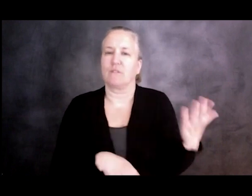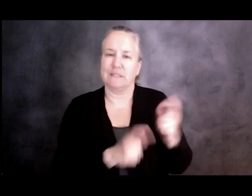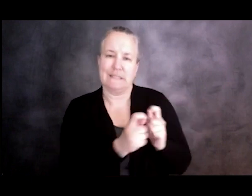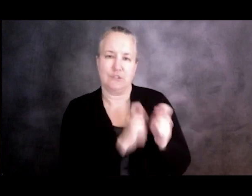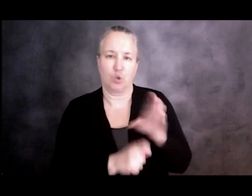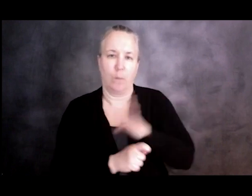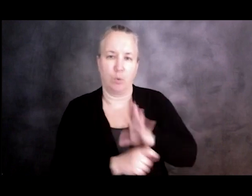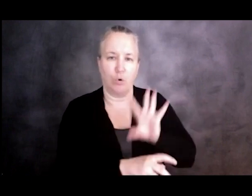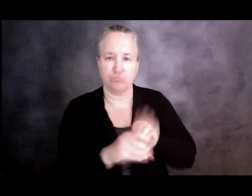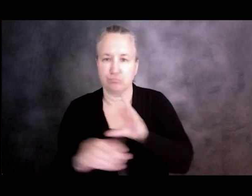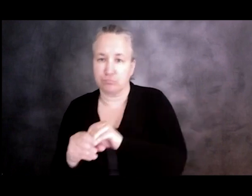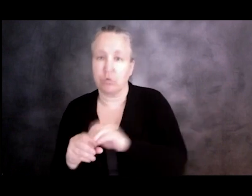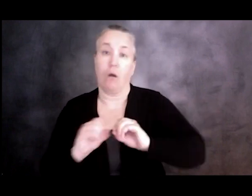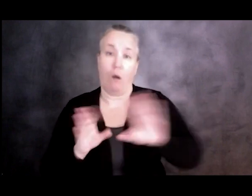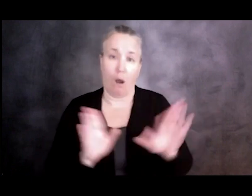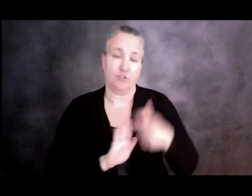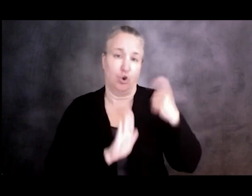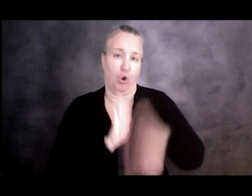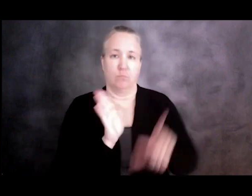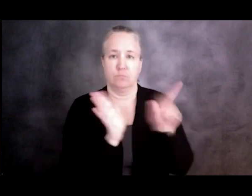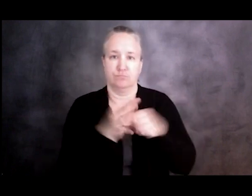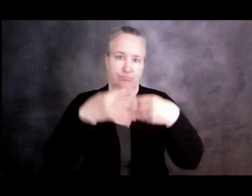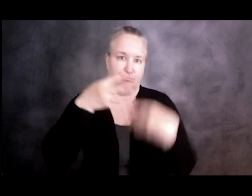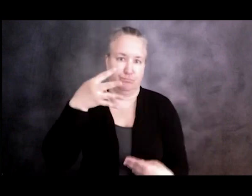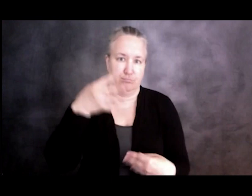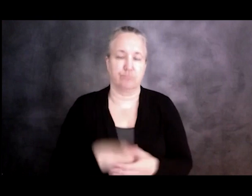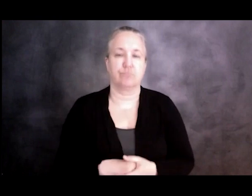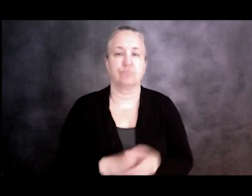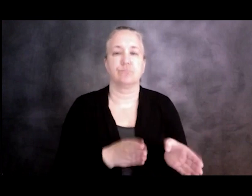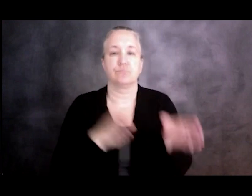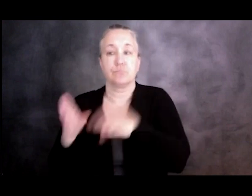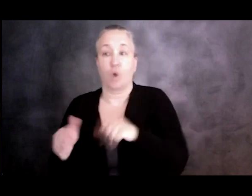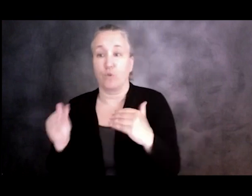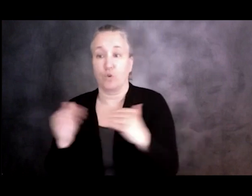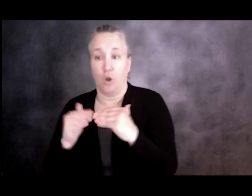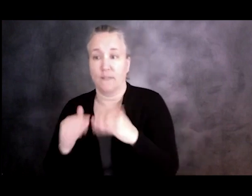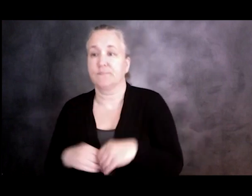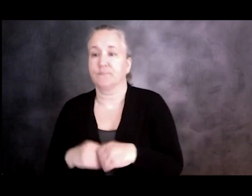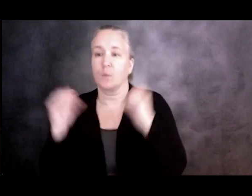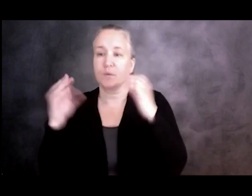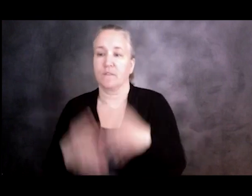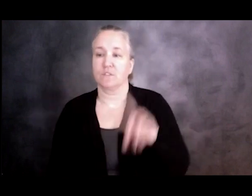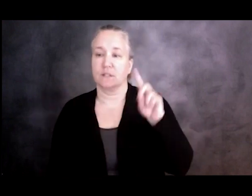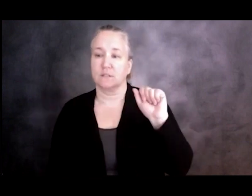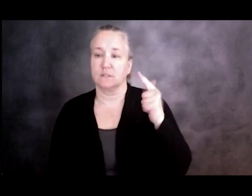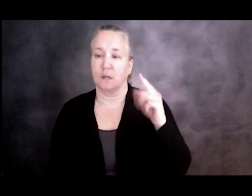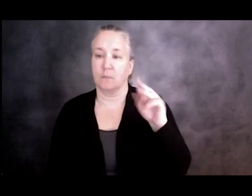and, obviously, published articles widely. My other colleague joining us is Professor Dagmawi Wubshet,